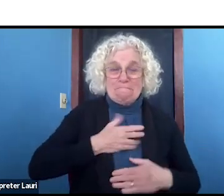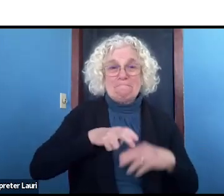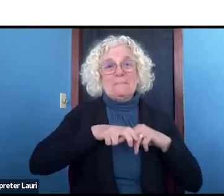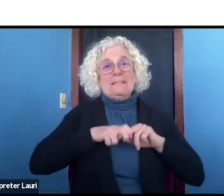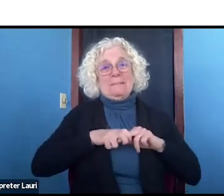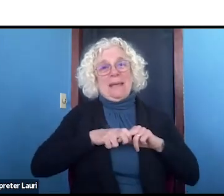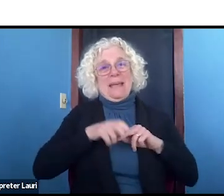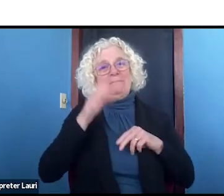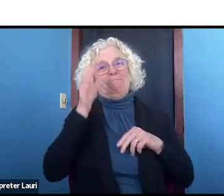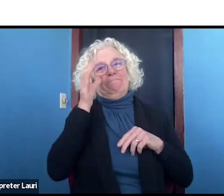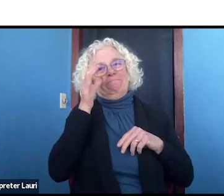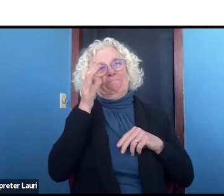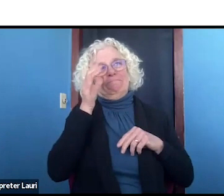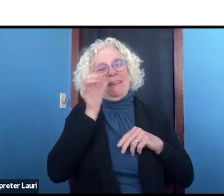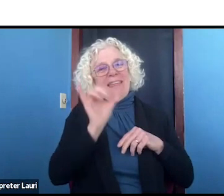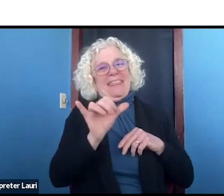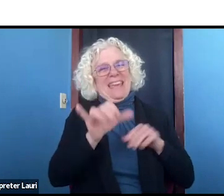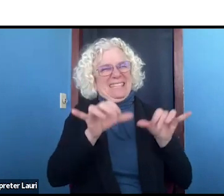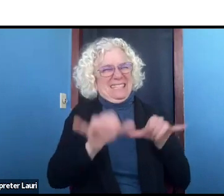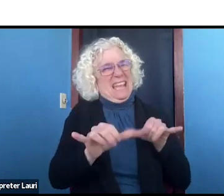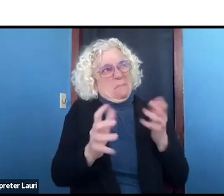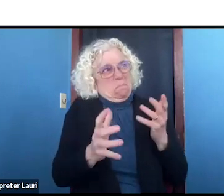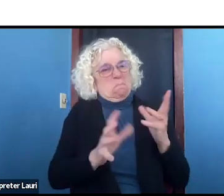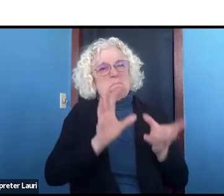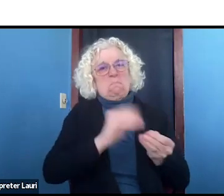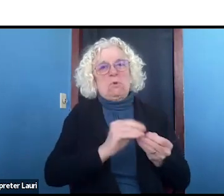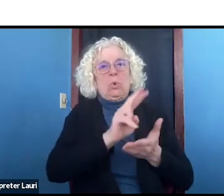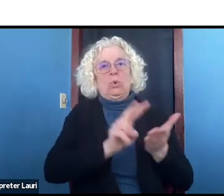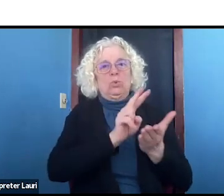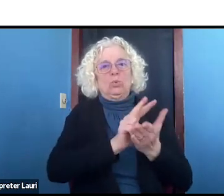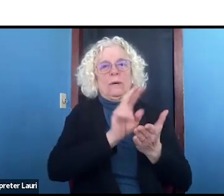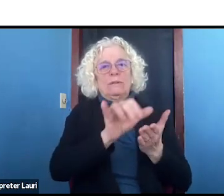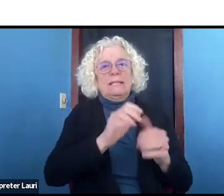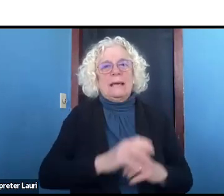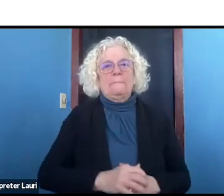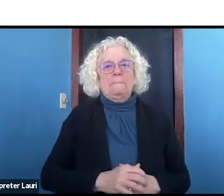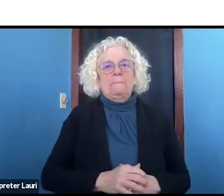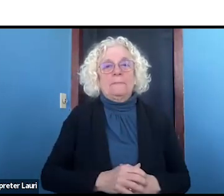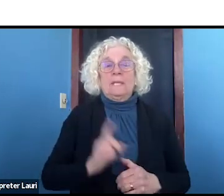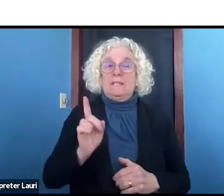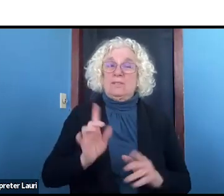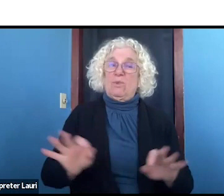Stay with us for a couple of hours and really think about this very important work that we're so pleased